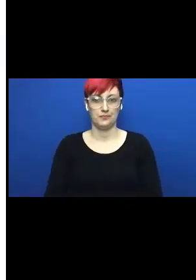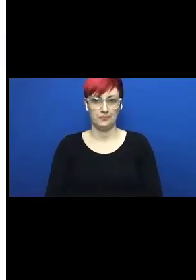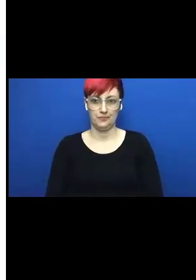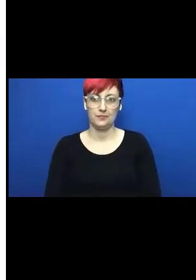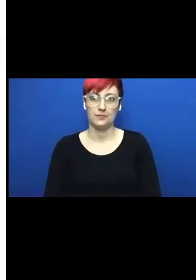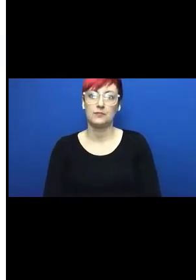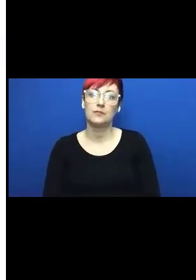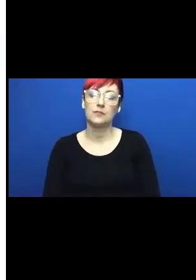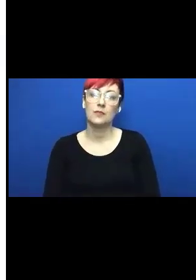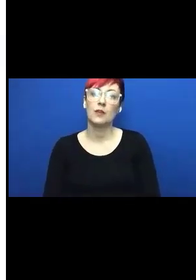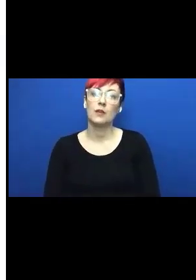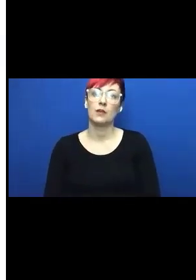Next slide.